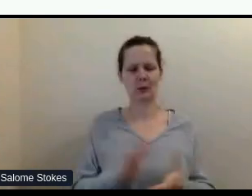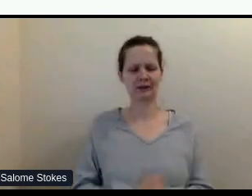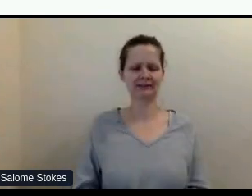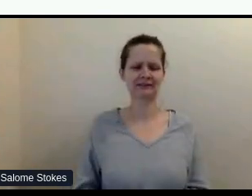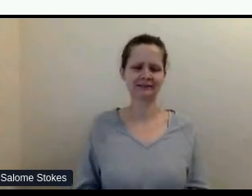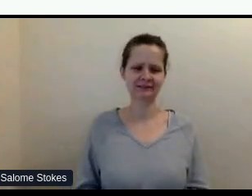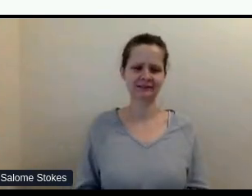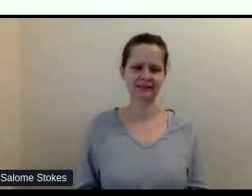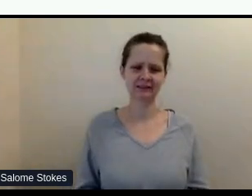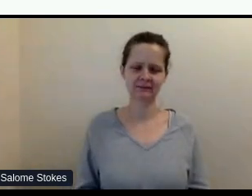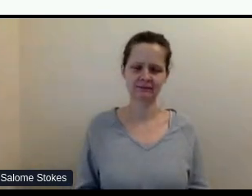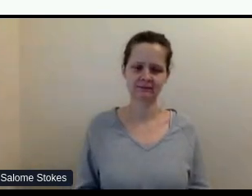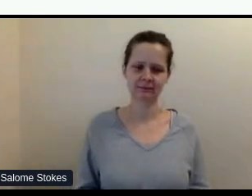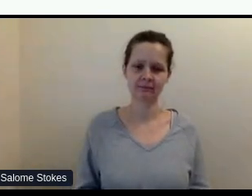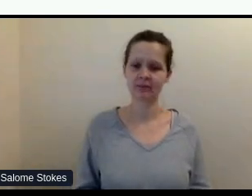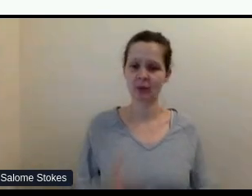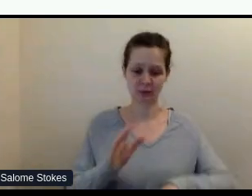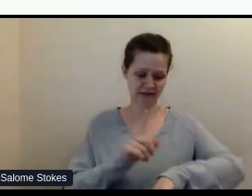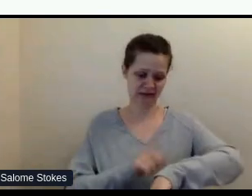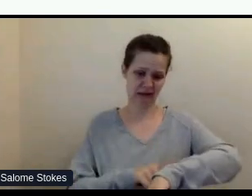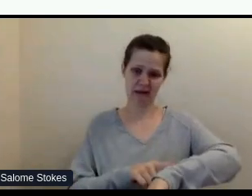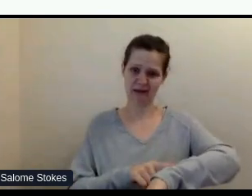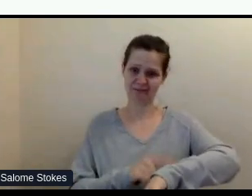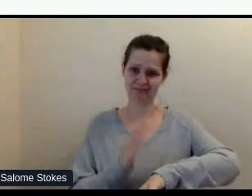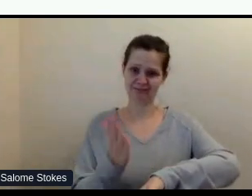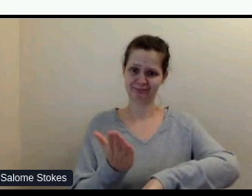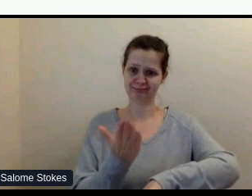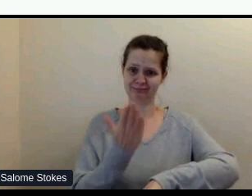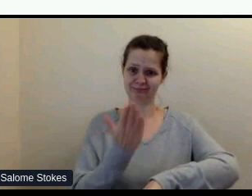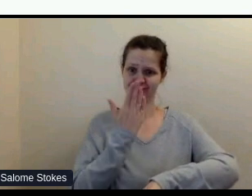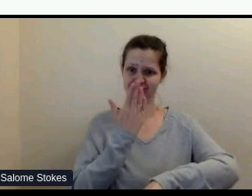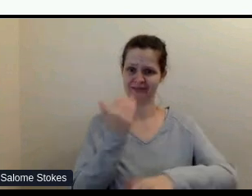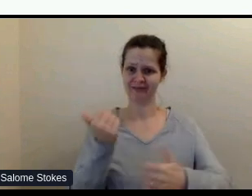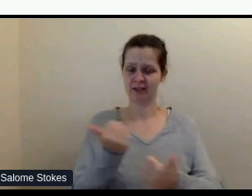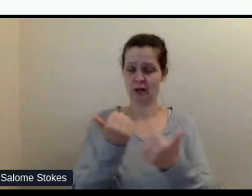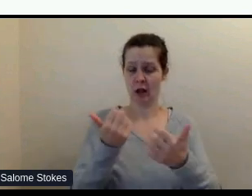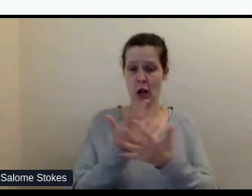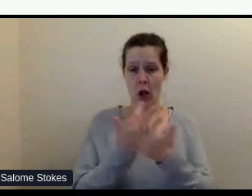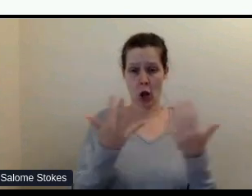We're coming up to time. I think we've rammed a lot into that half an hour.